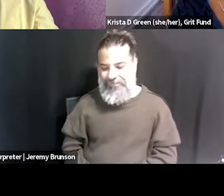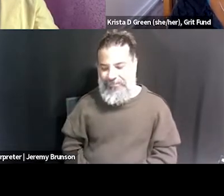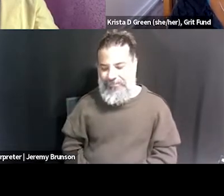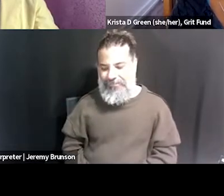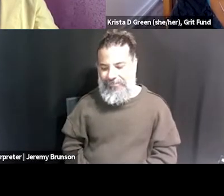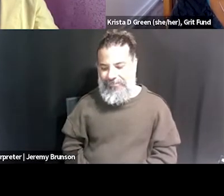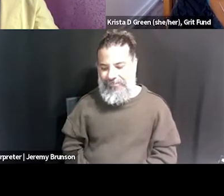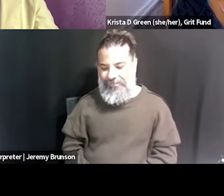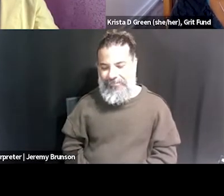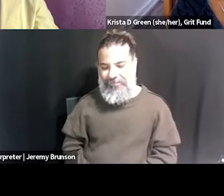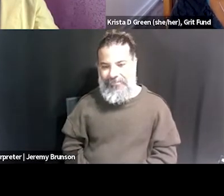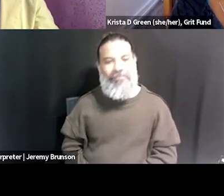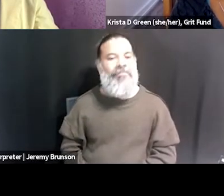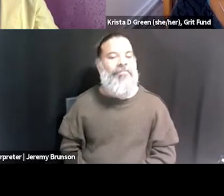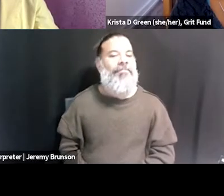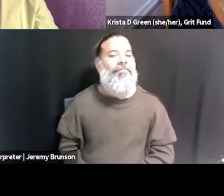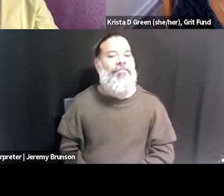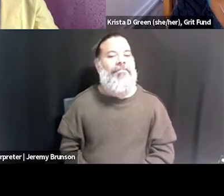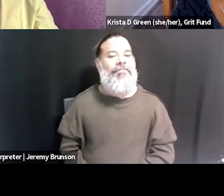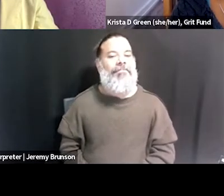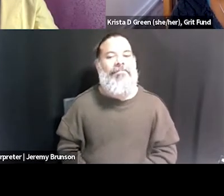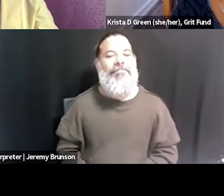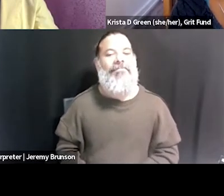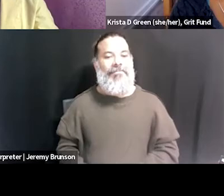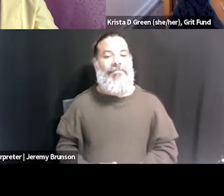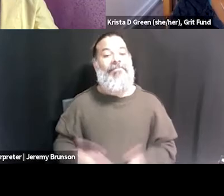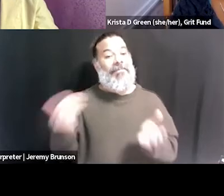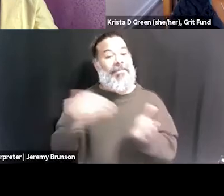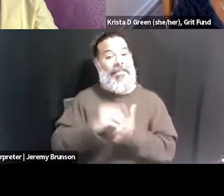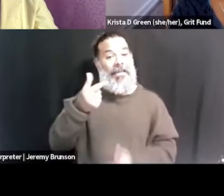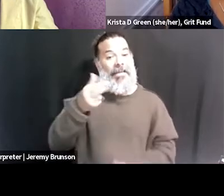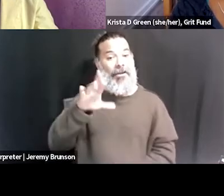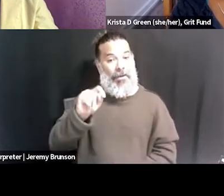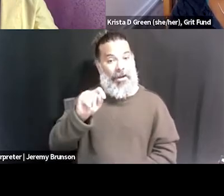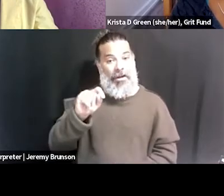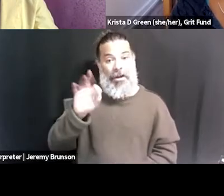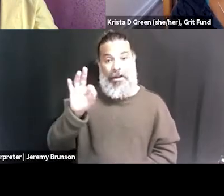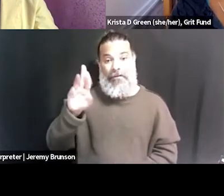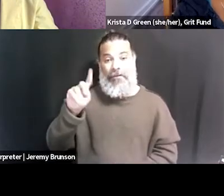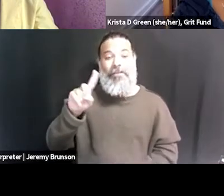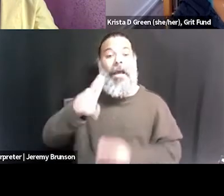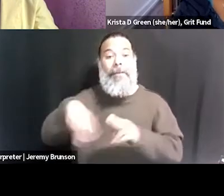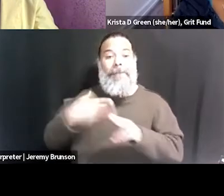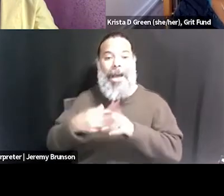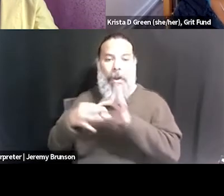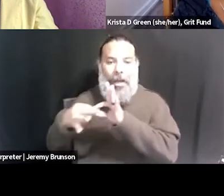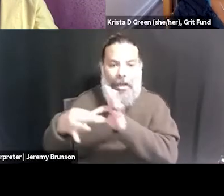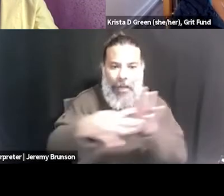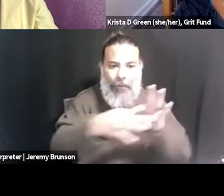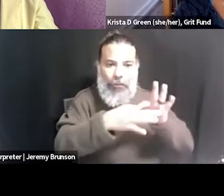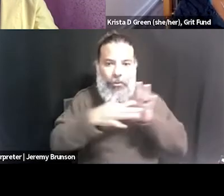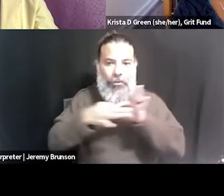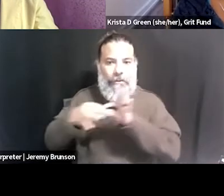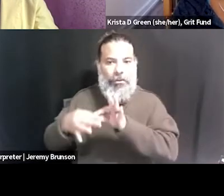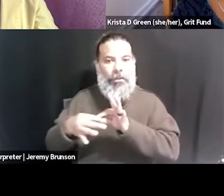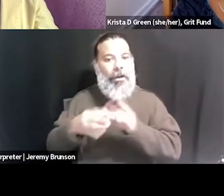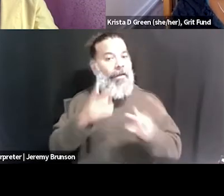So, again, Grit Fund is for collaboration project led by visual and performing artists,